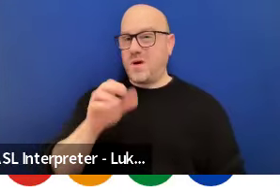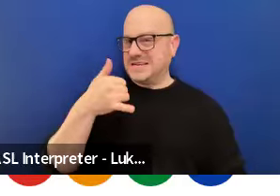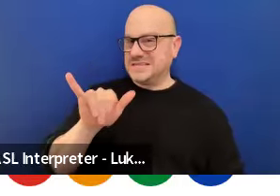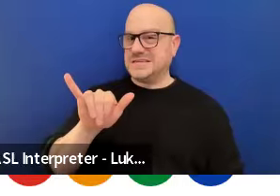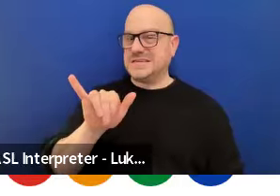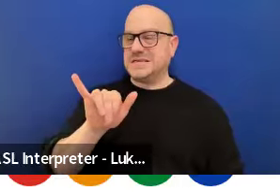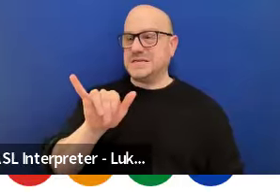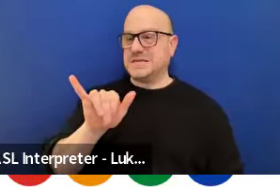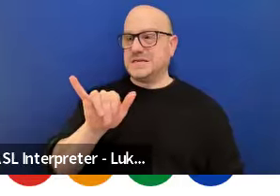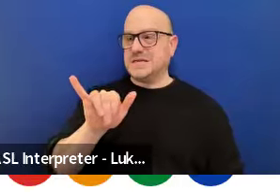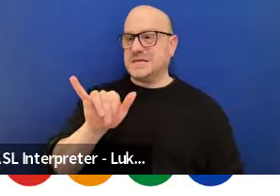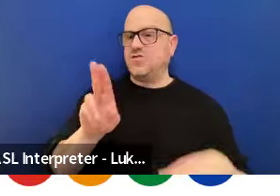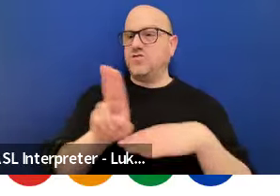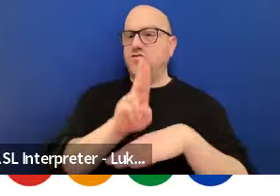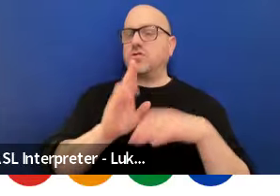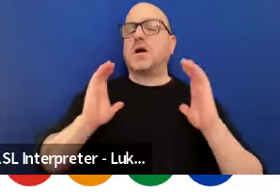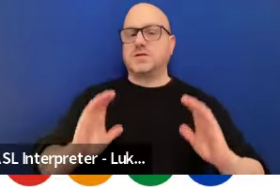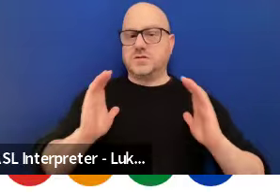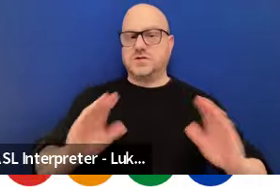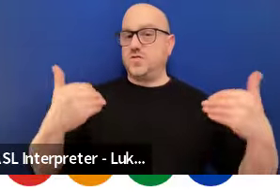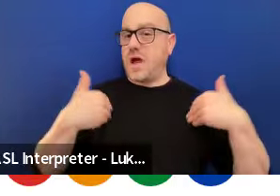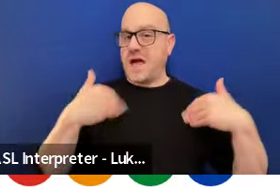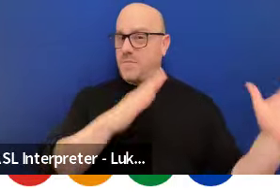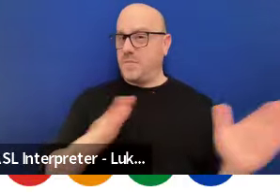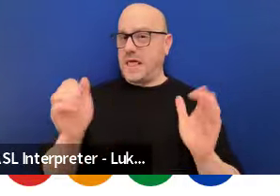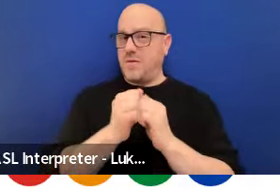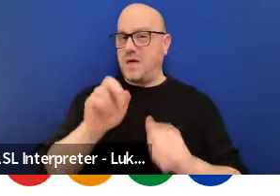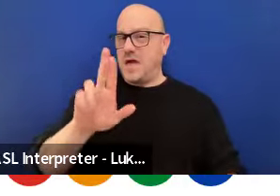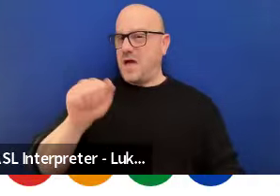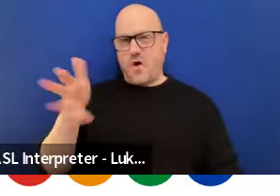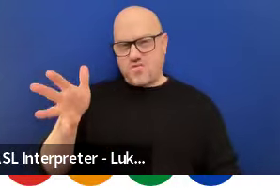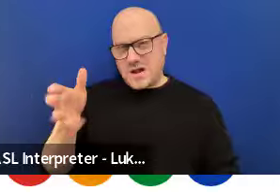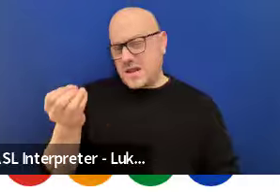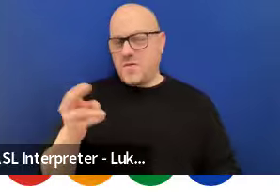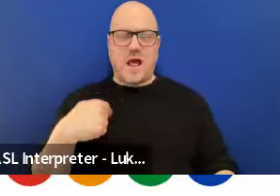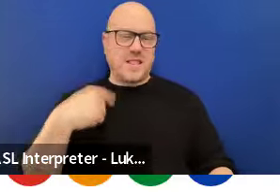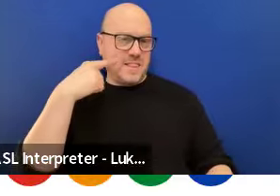LIKE ZONES. OR WILL BE THE ACTUAL USERS WHO